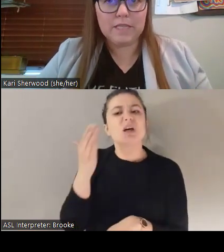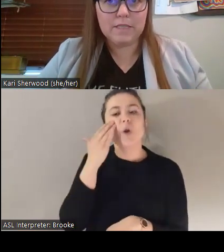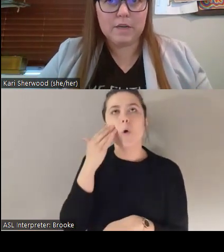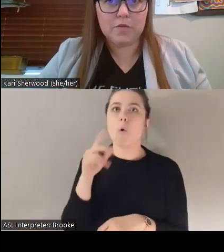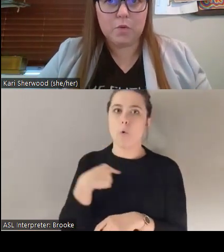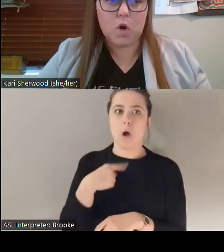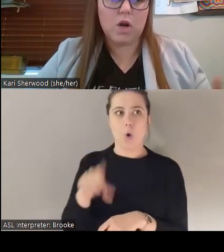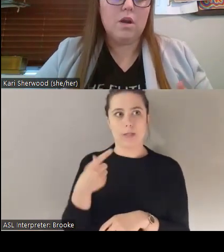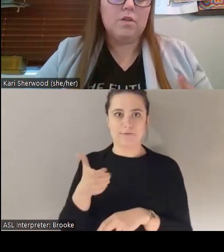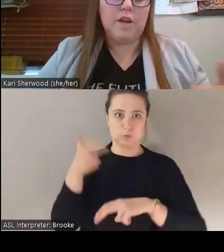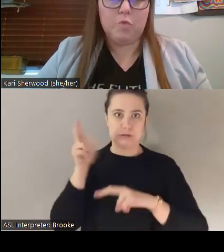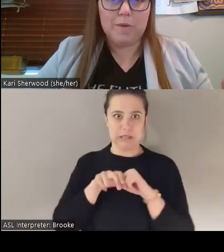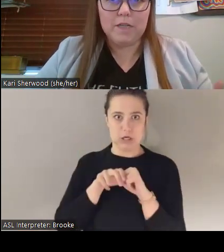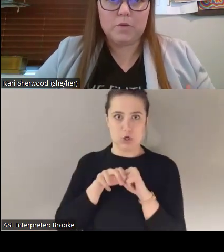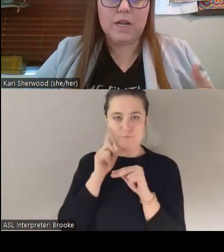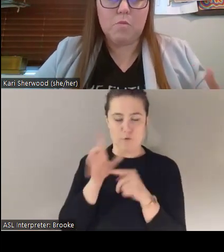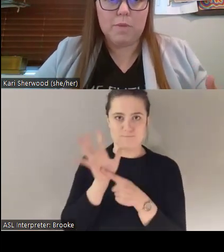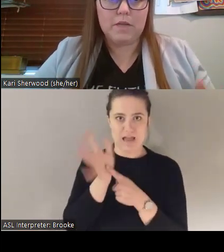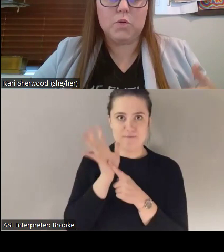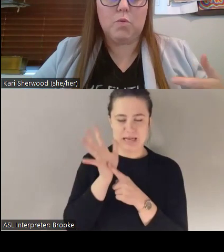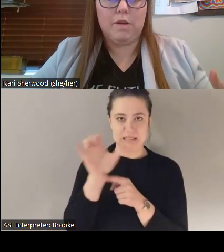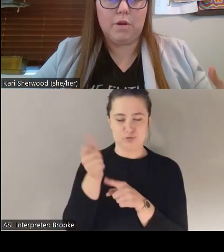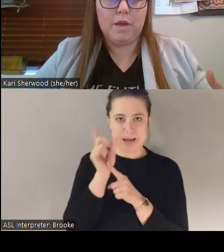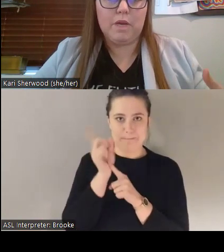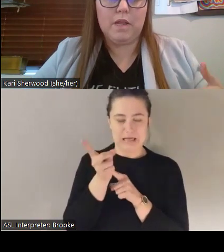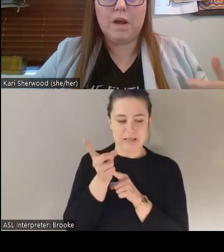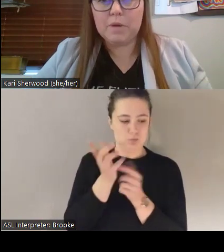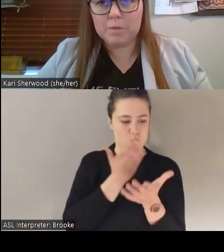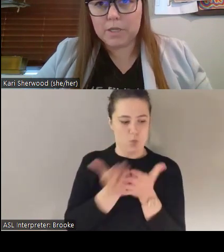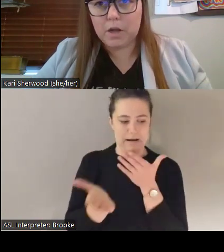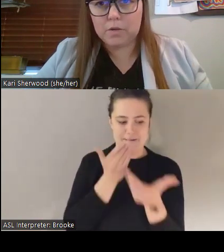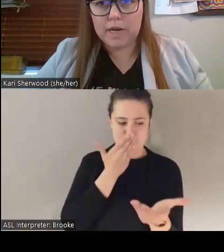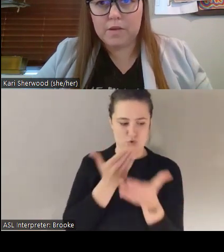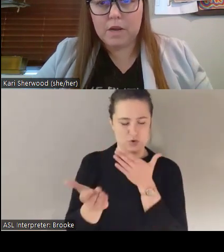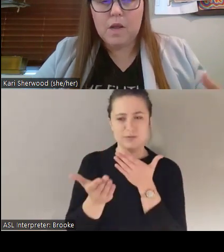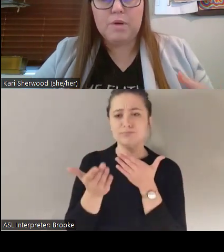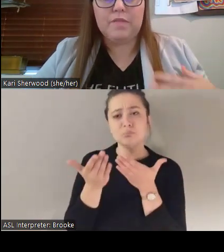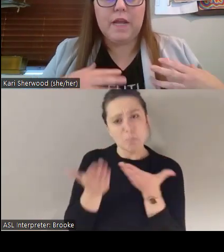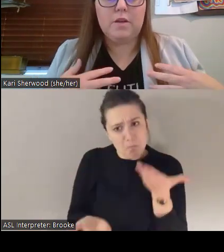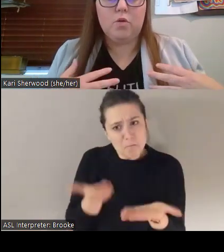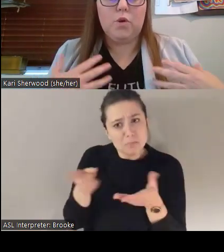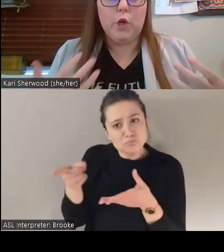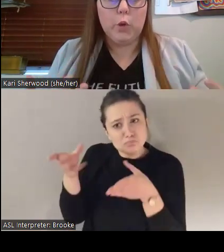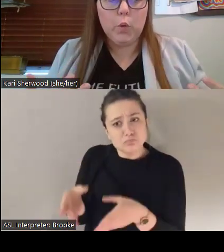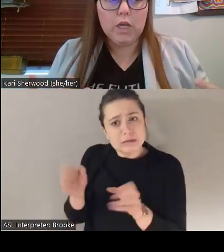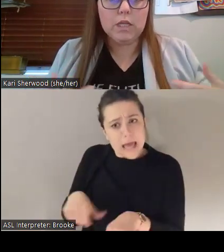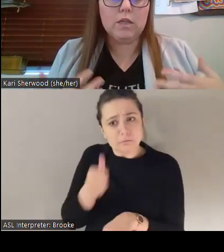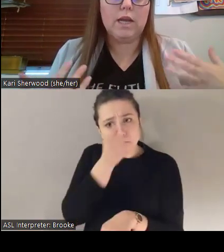sit in here for five more minutes or ten more minutes, or whatever it may be, they might be able to tolerate it. But if they don't know,